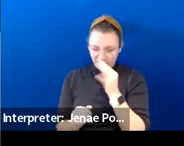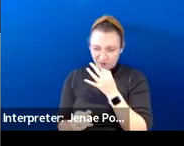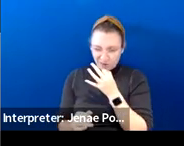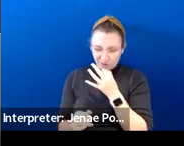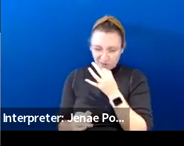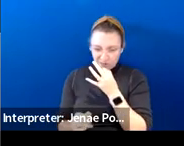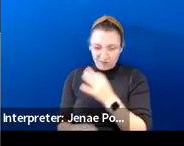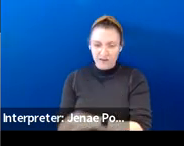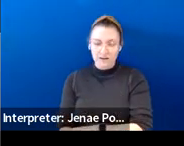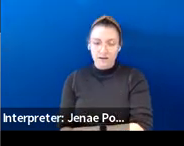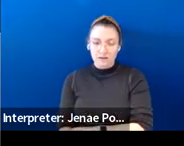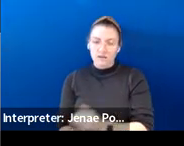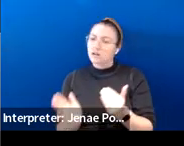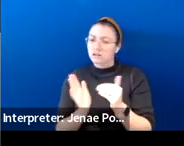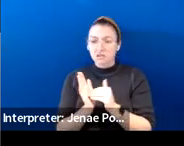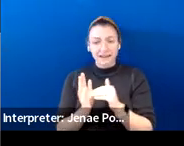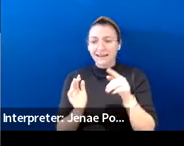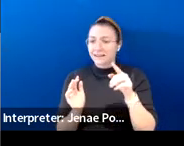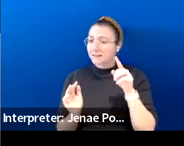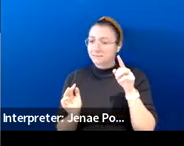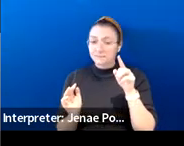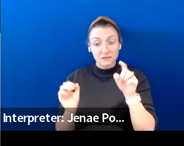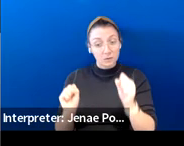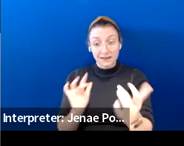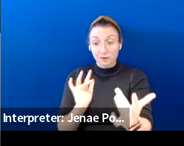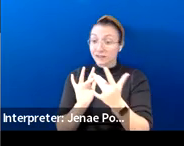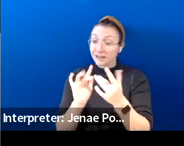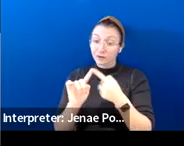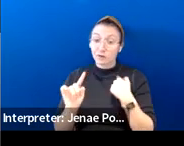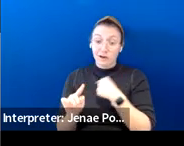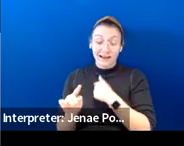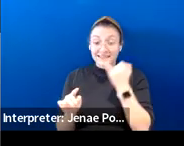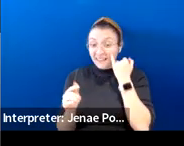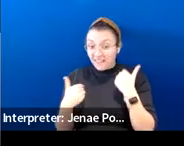So again, just feel free to reach out to us with any questions or comments or concerns.